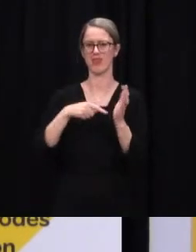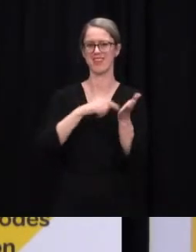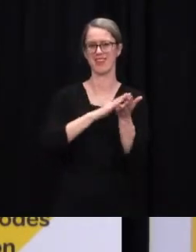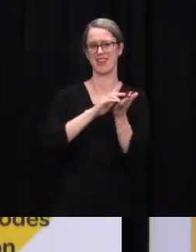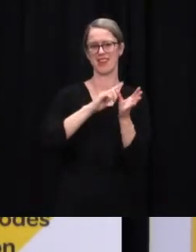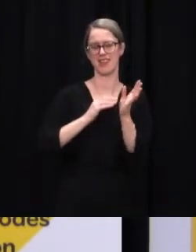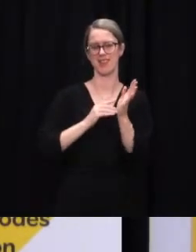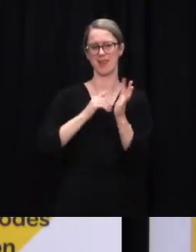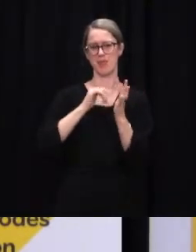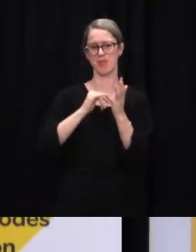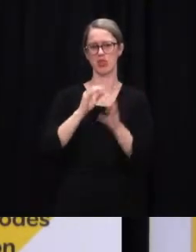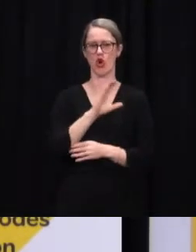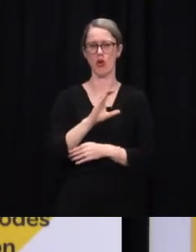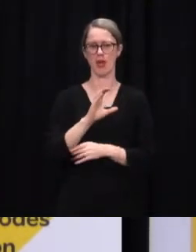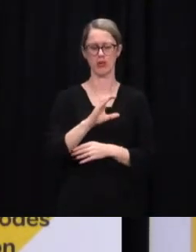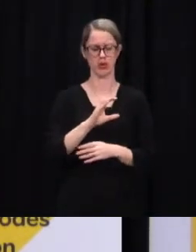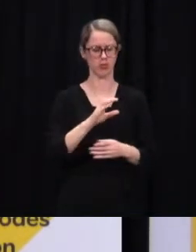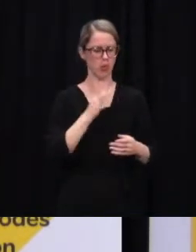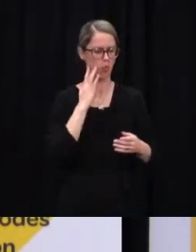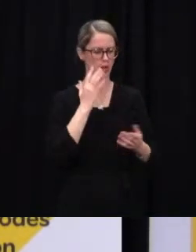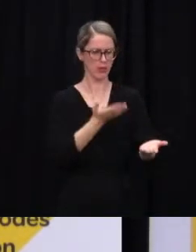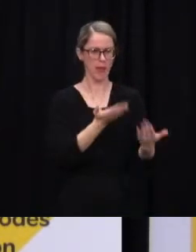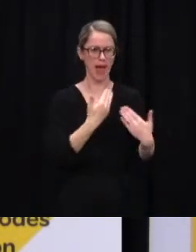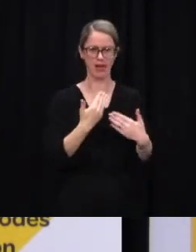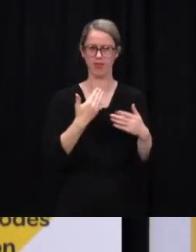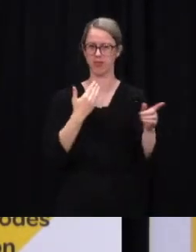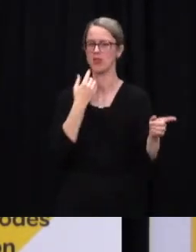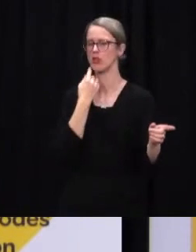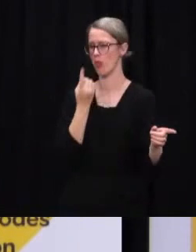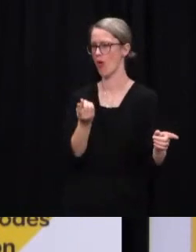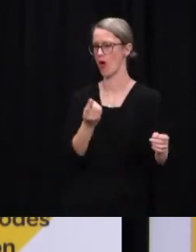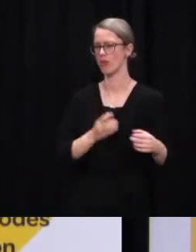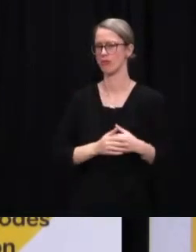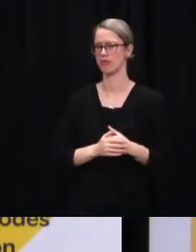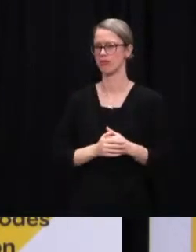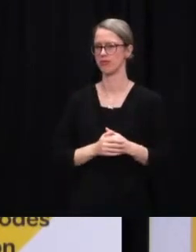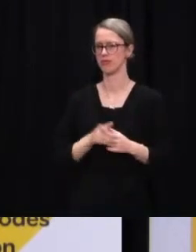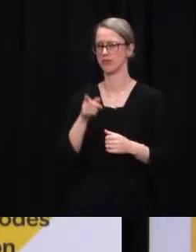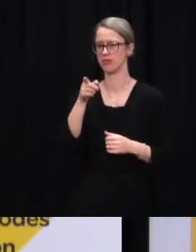in at this point as well. Those test results that came